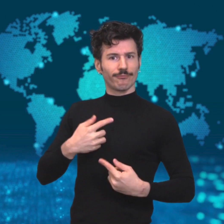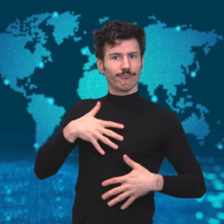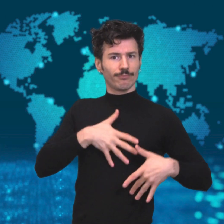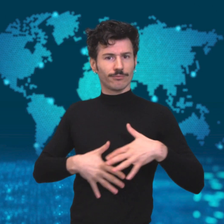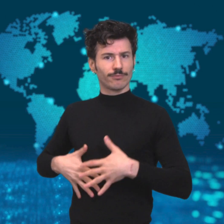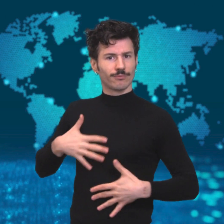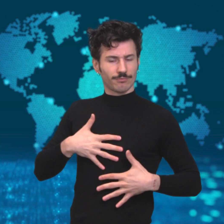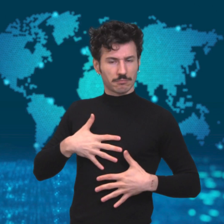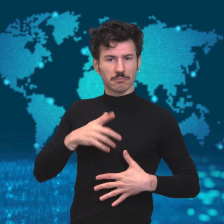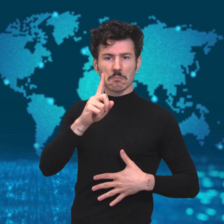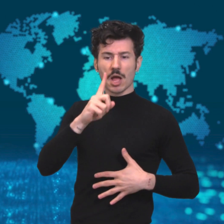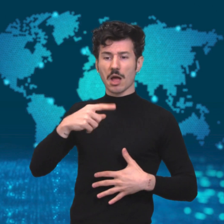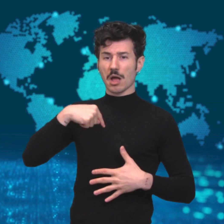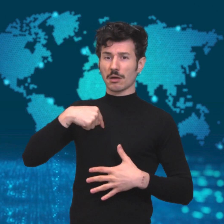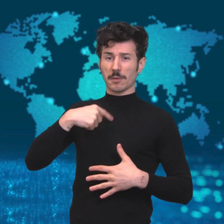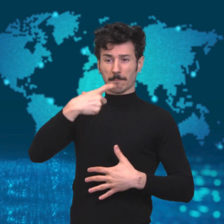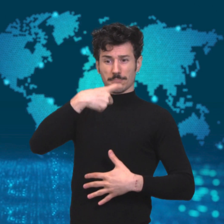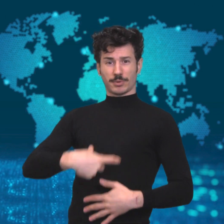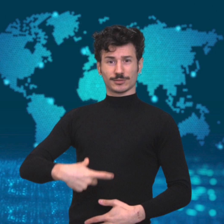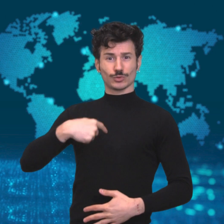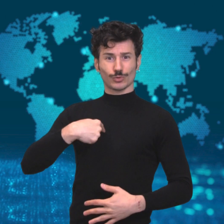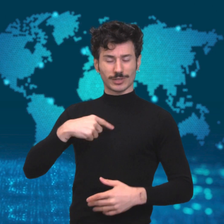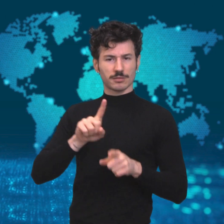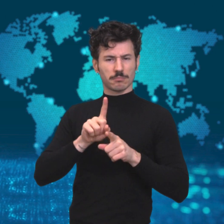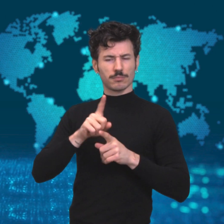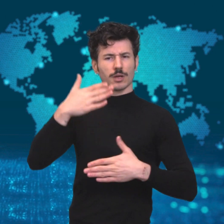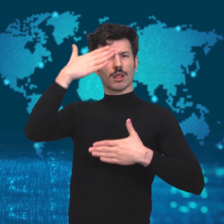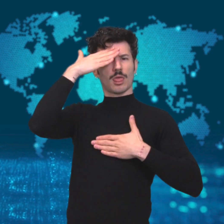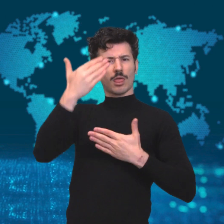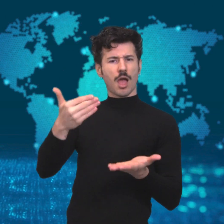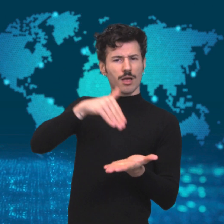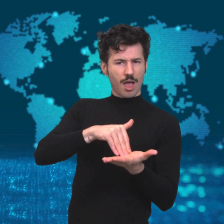meaning remnants of the virus may be still in